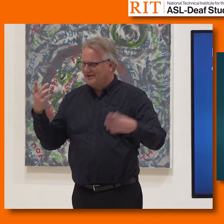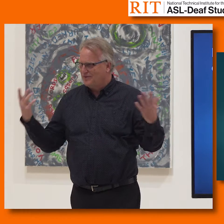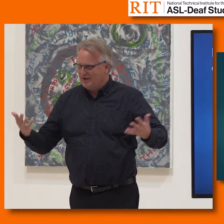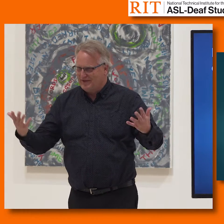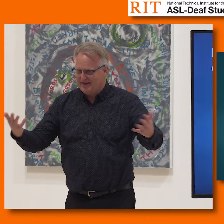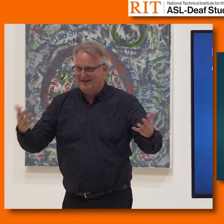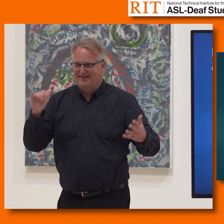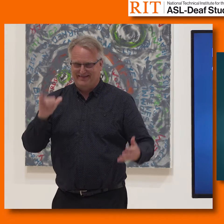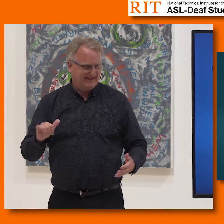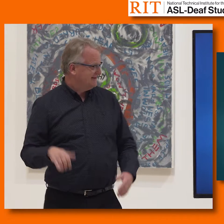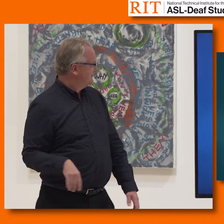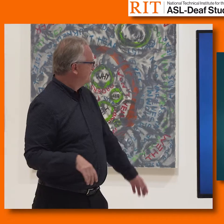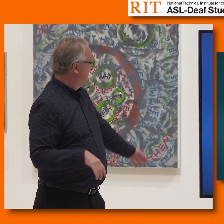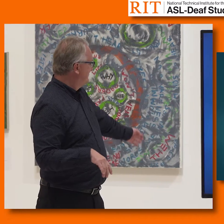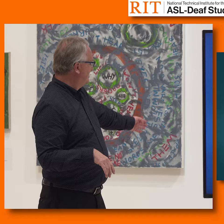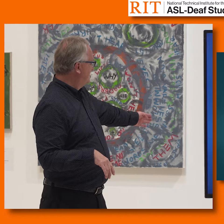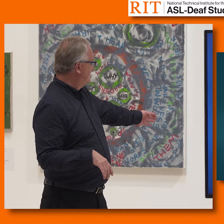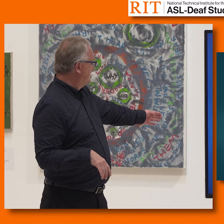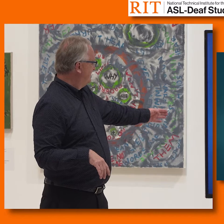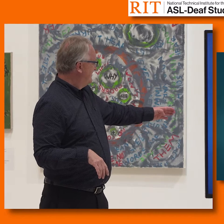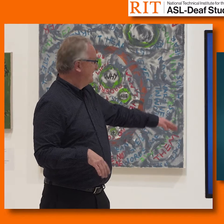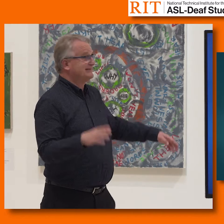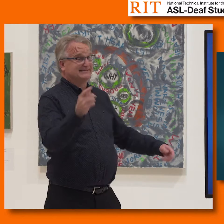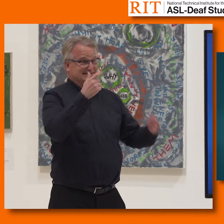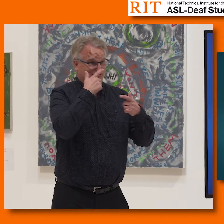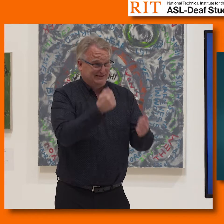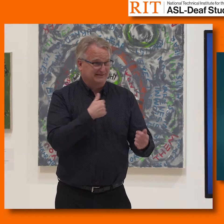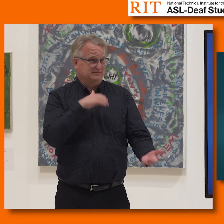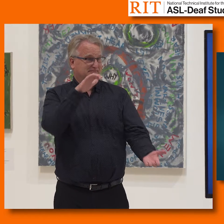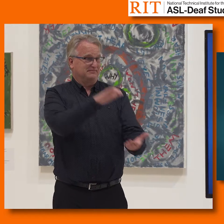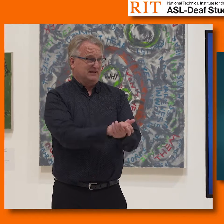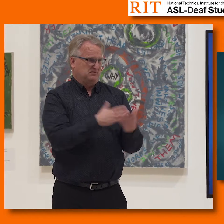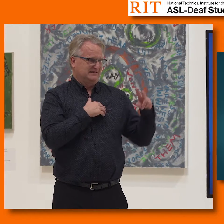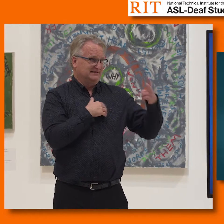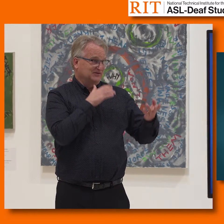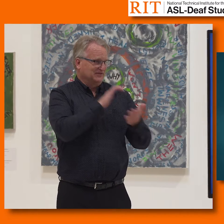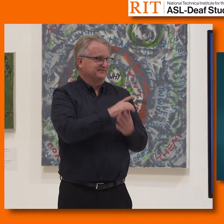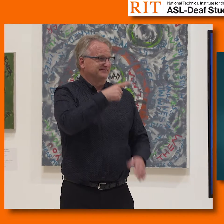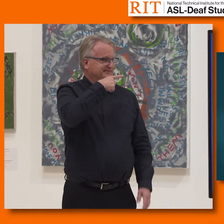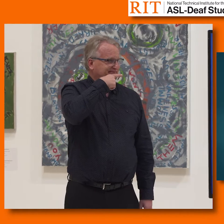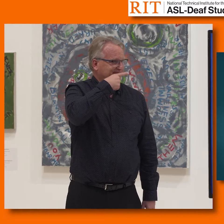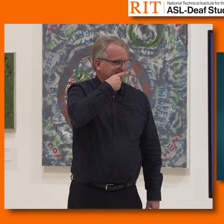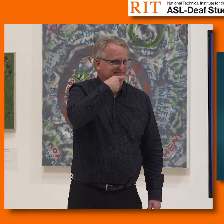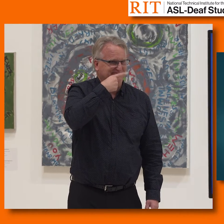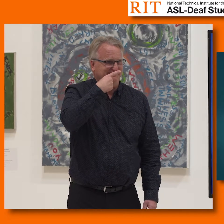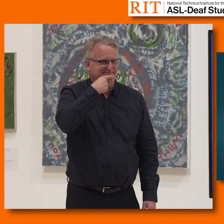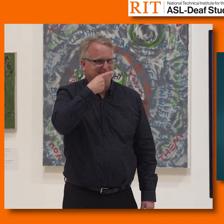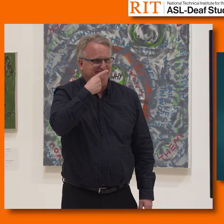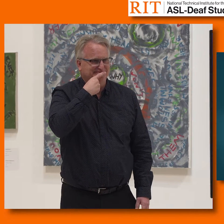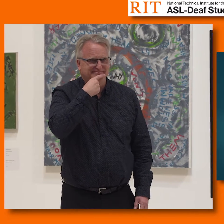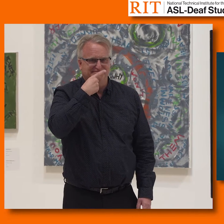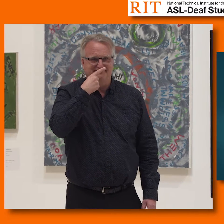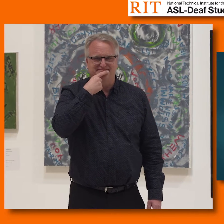So, I'm looking to change things so it's more Deaf centered. And here's an interesting thing. I have a second wife